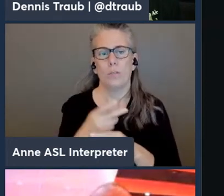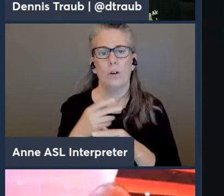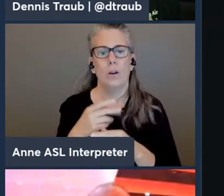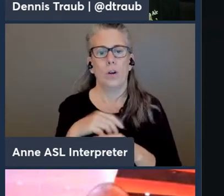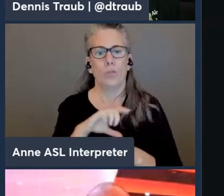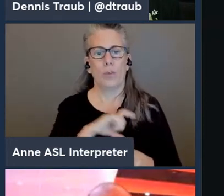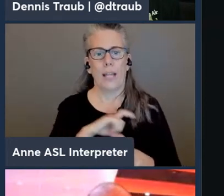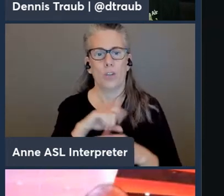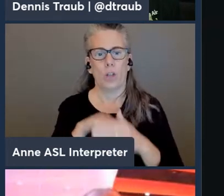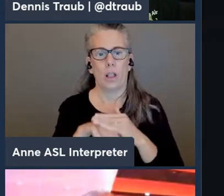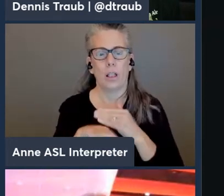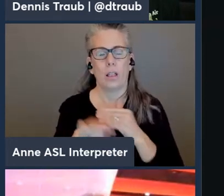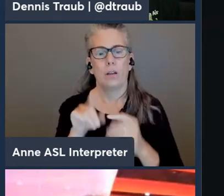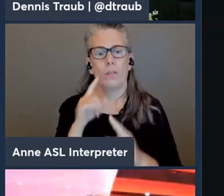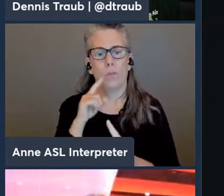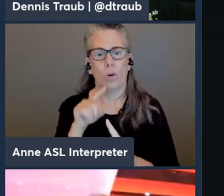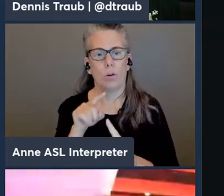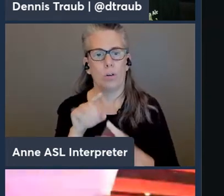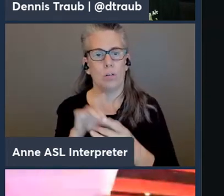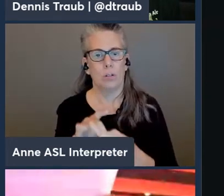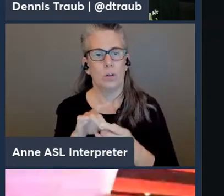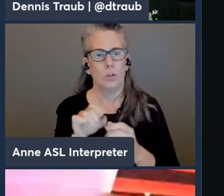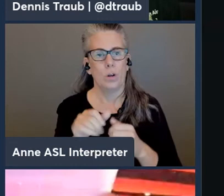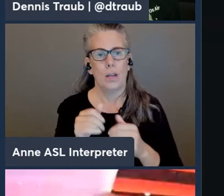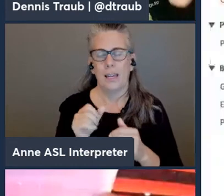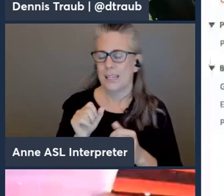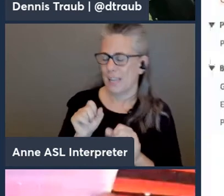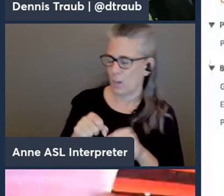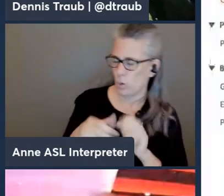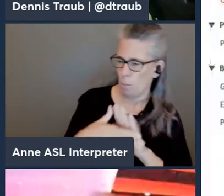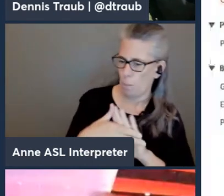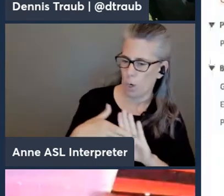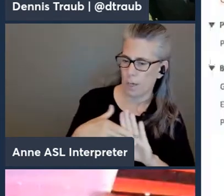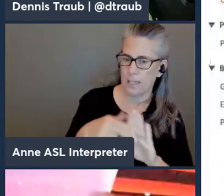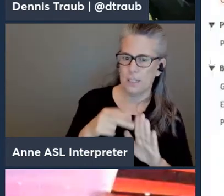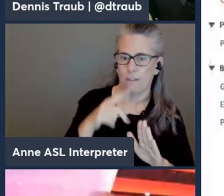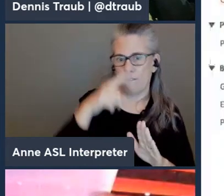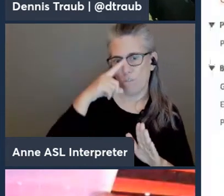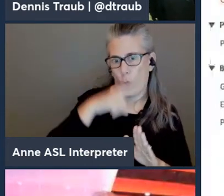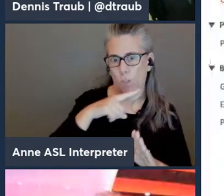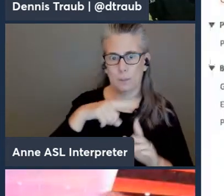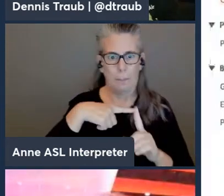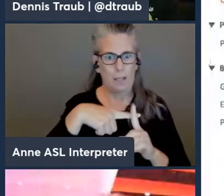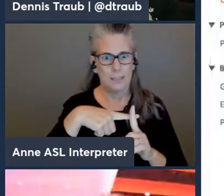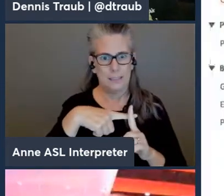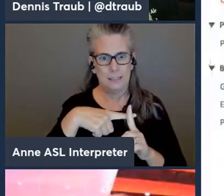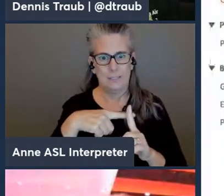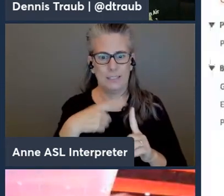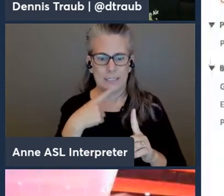And is there is a way to mark it as a false positive or like, "This is okay." I mean, I know you should never store